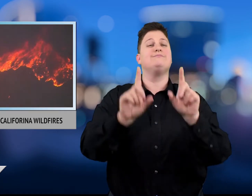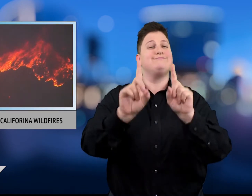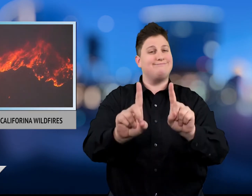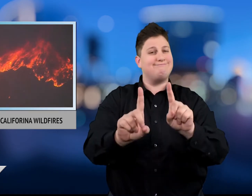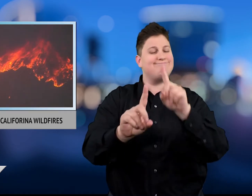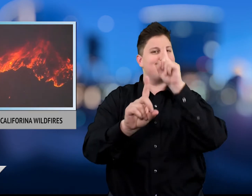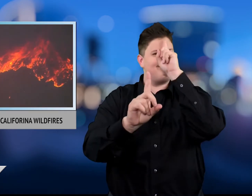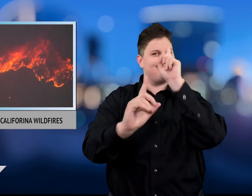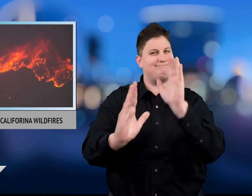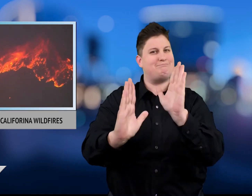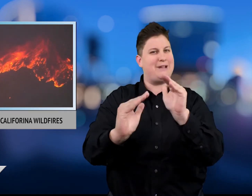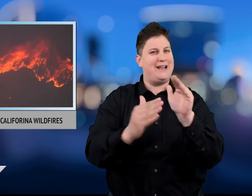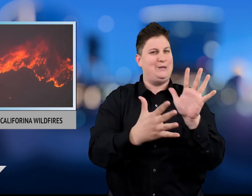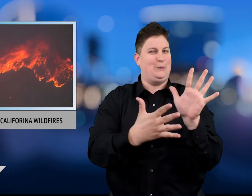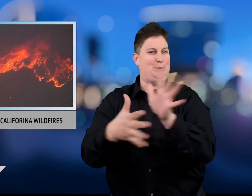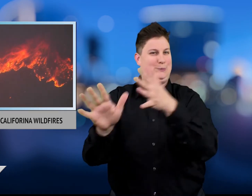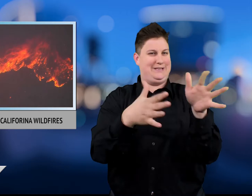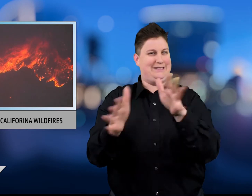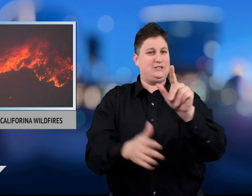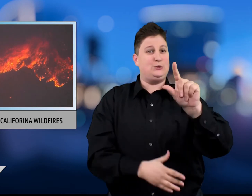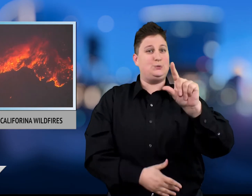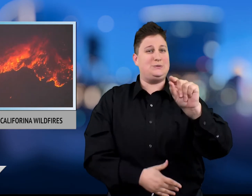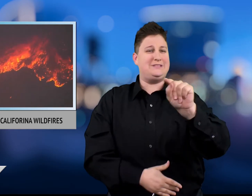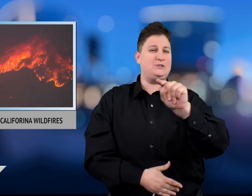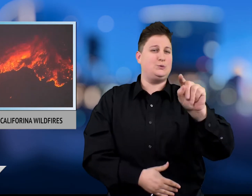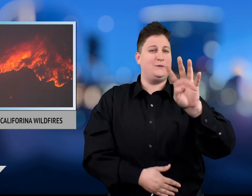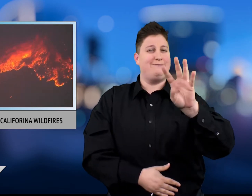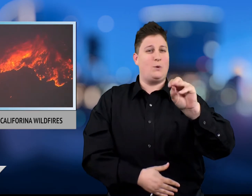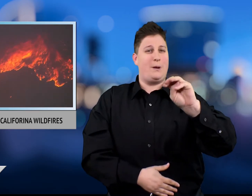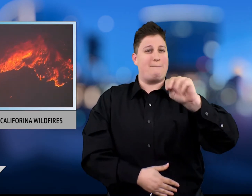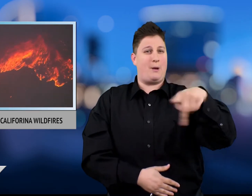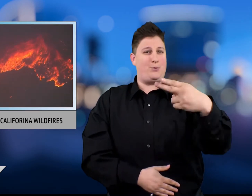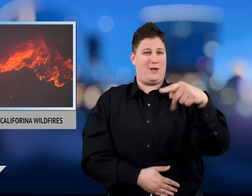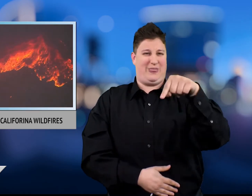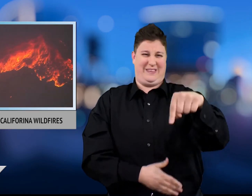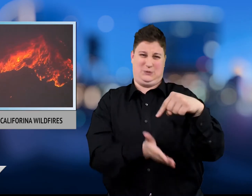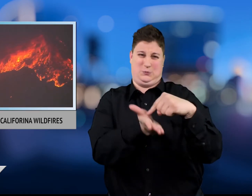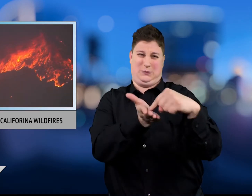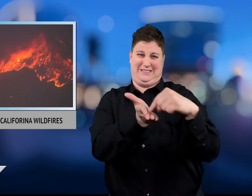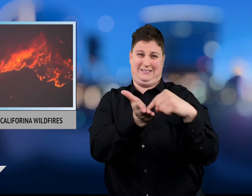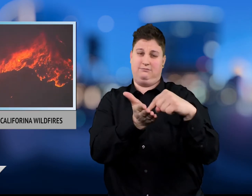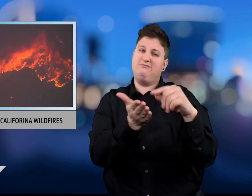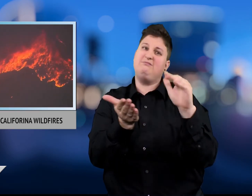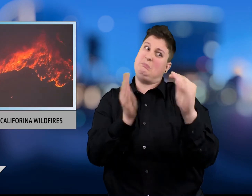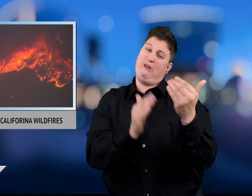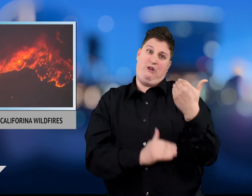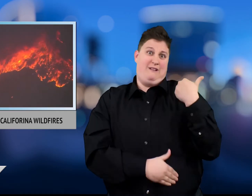And although winds of 20 to 40 mph are expected through midweek